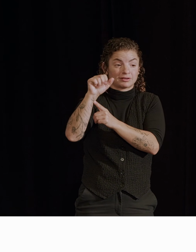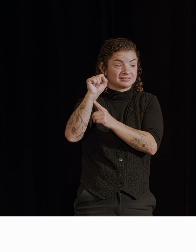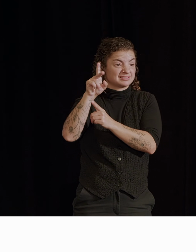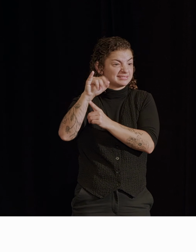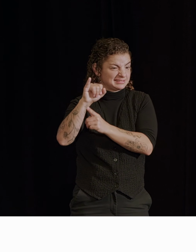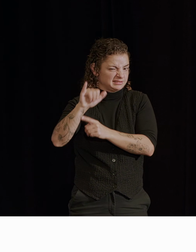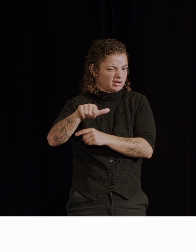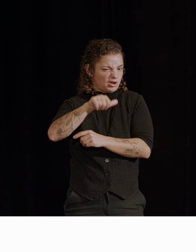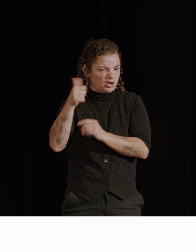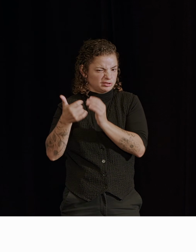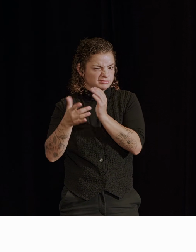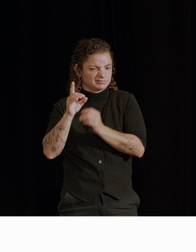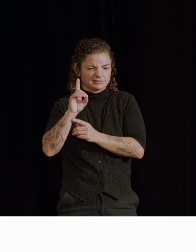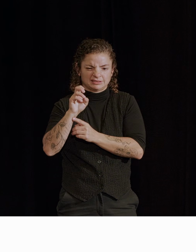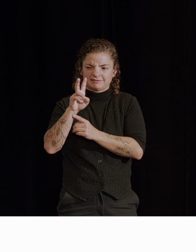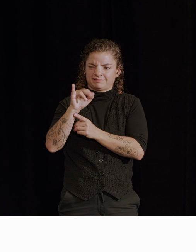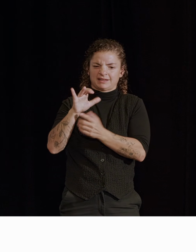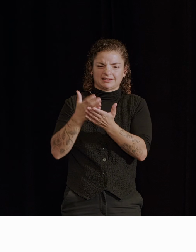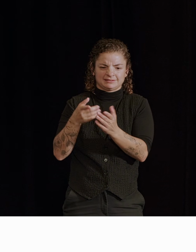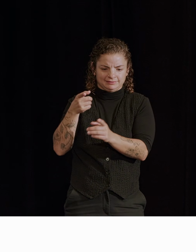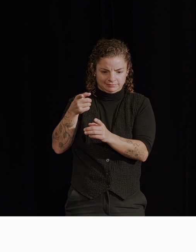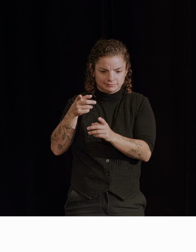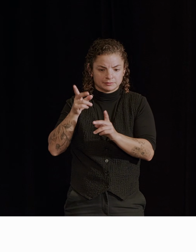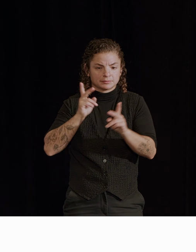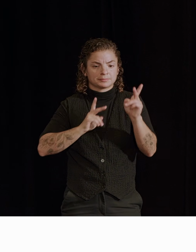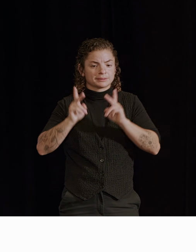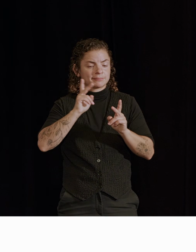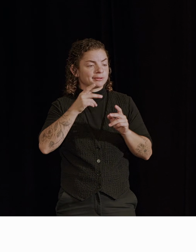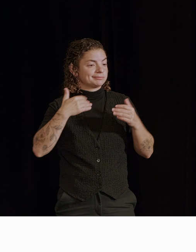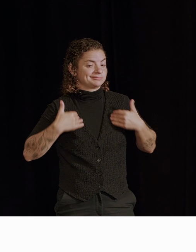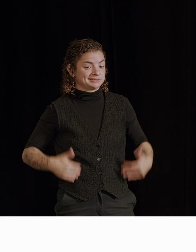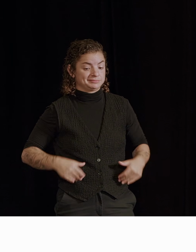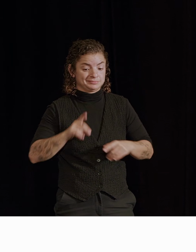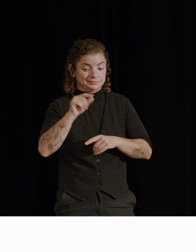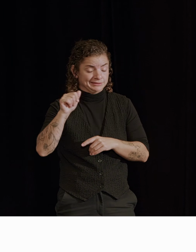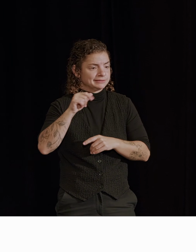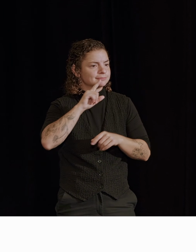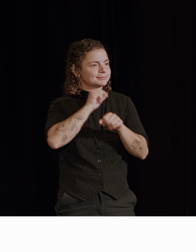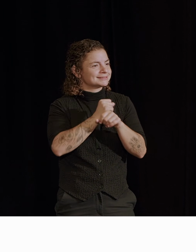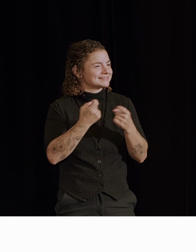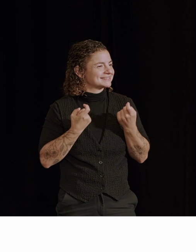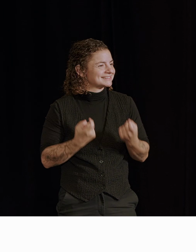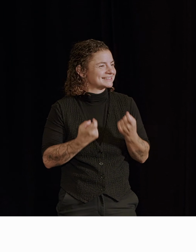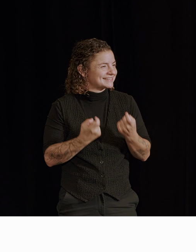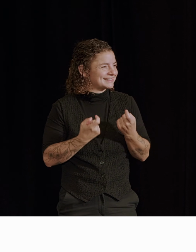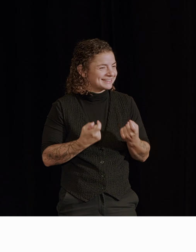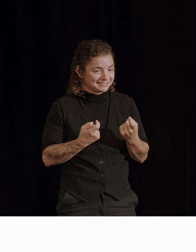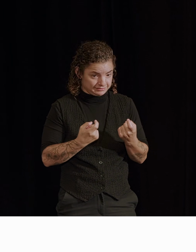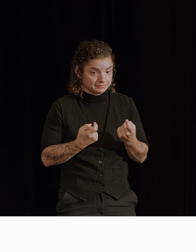Today, that system uses a joystick or sip and puff controls, but EMG presents another